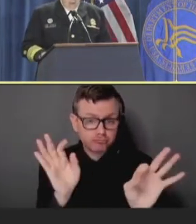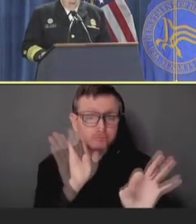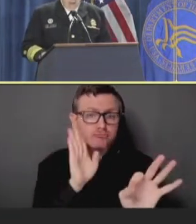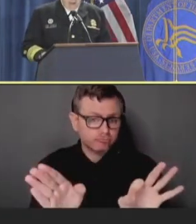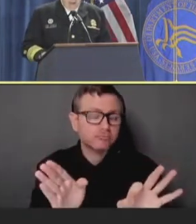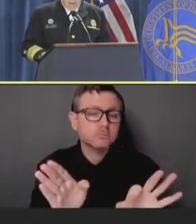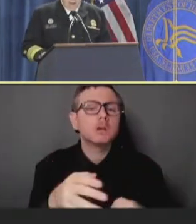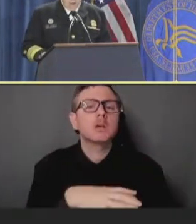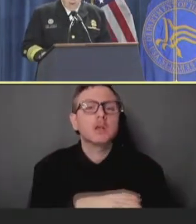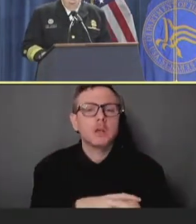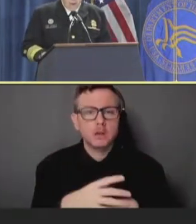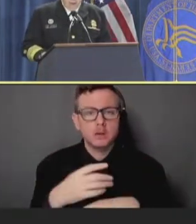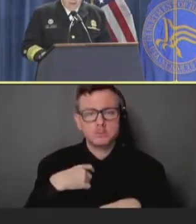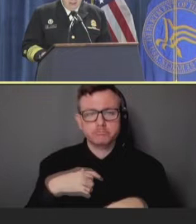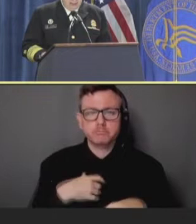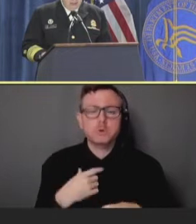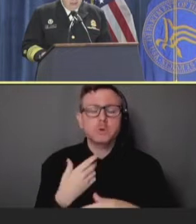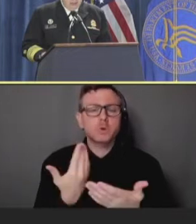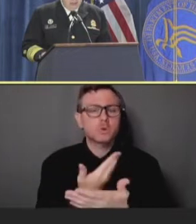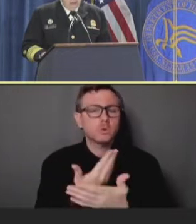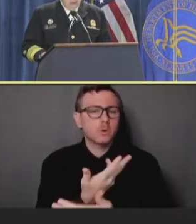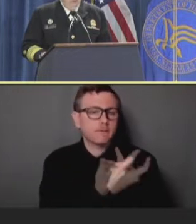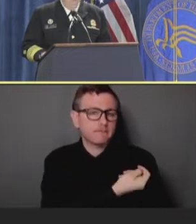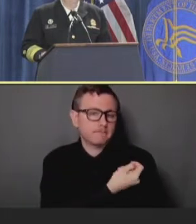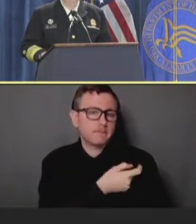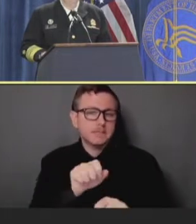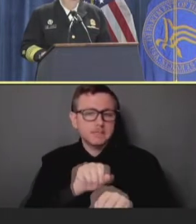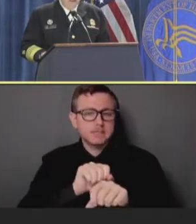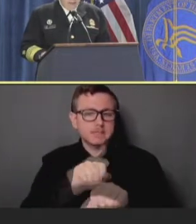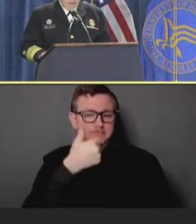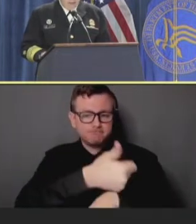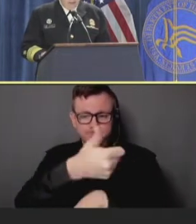We are standing up new community vaccination centers to further increase access.